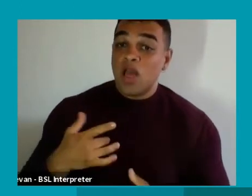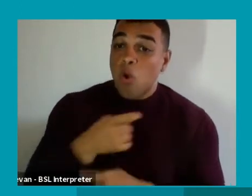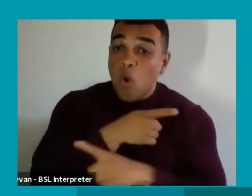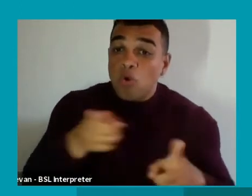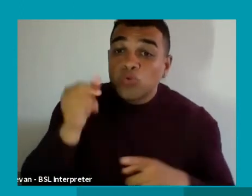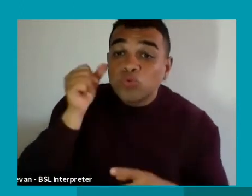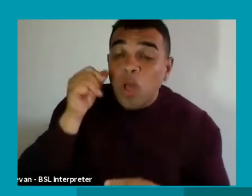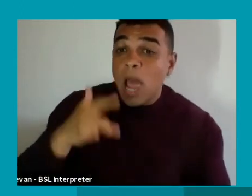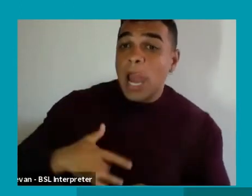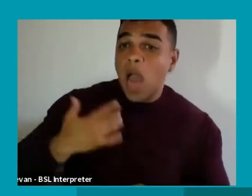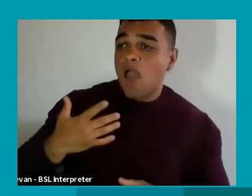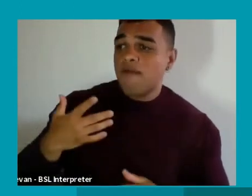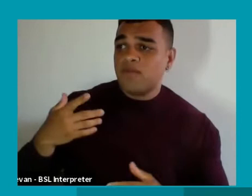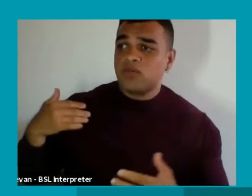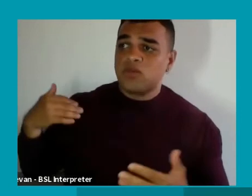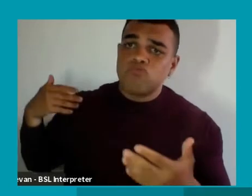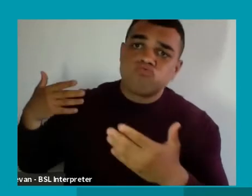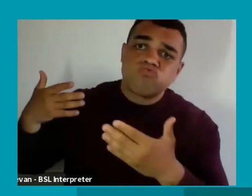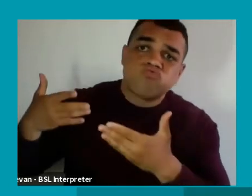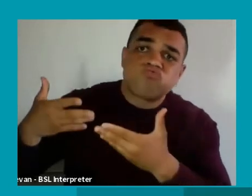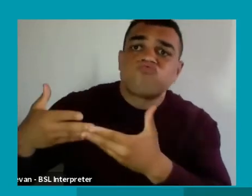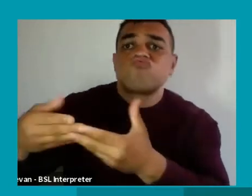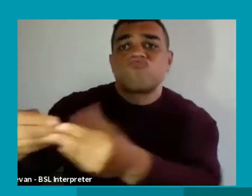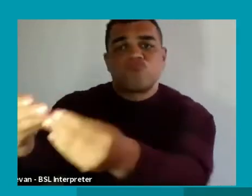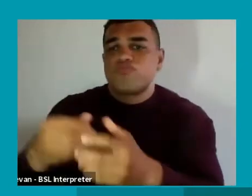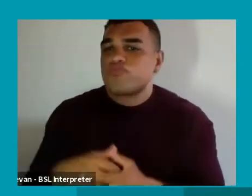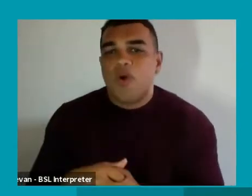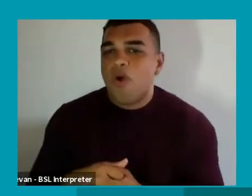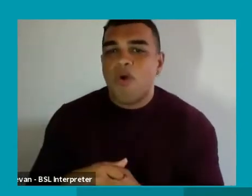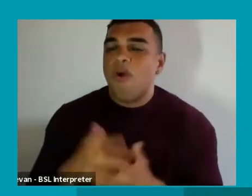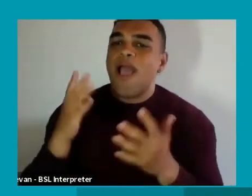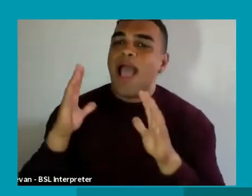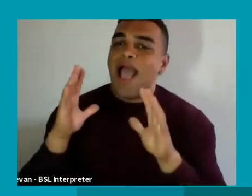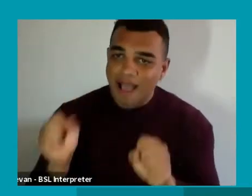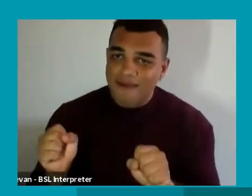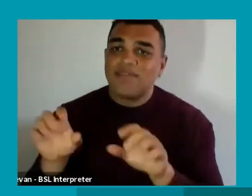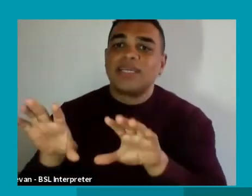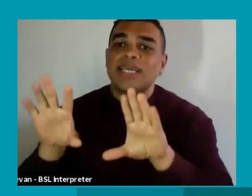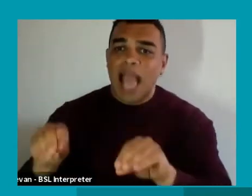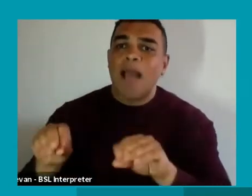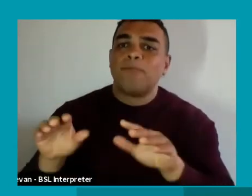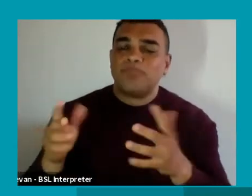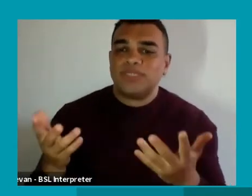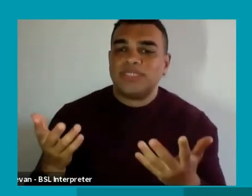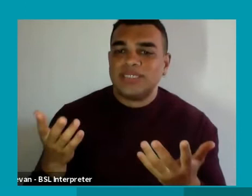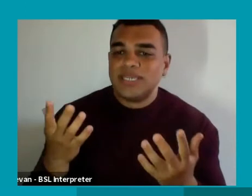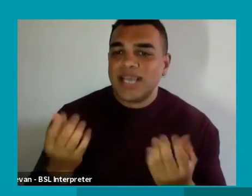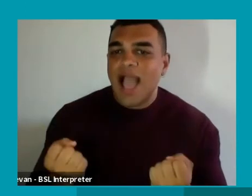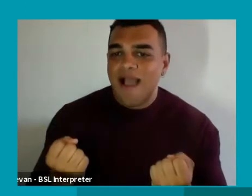So you know gaps in our CV really are understandable. So gaps in her work history can